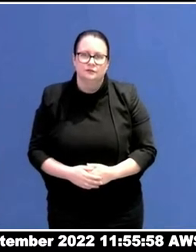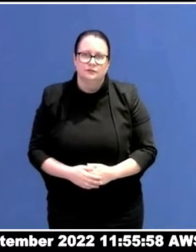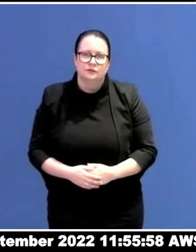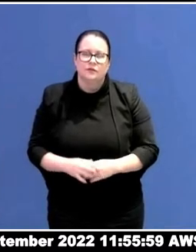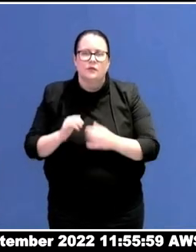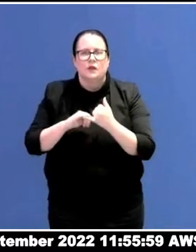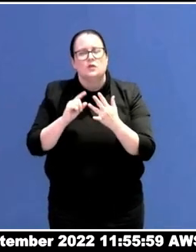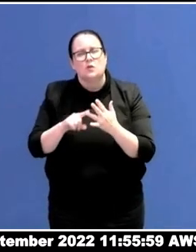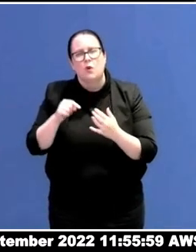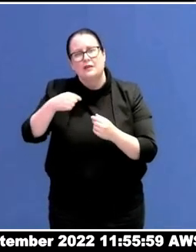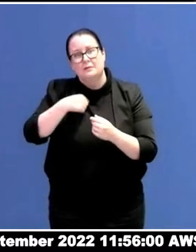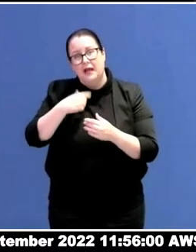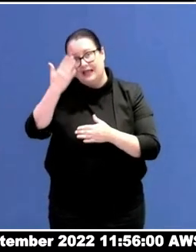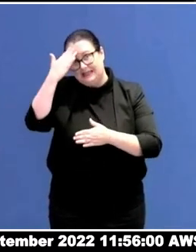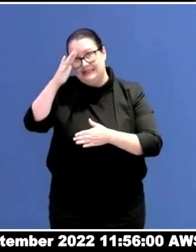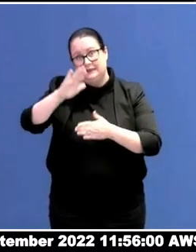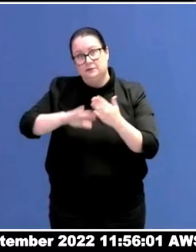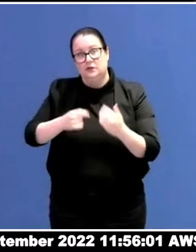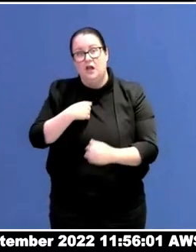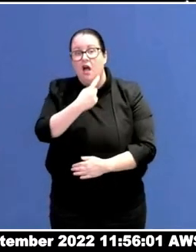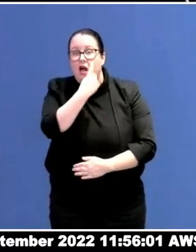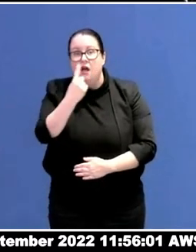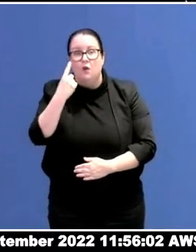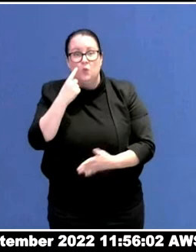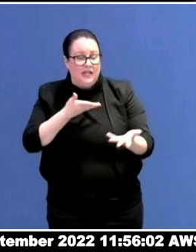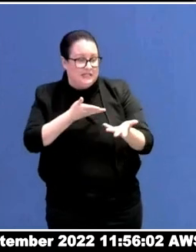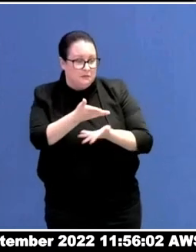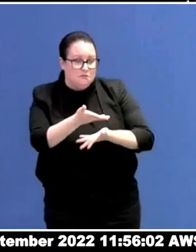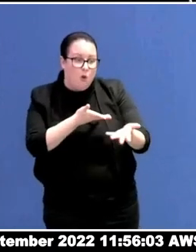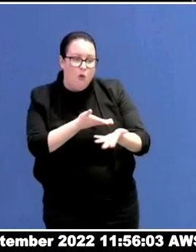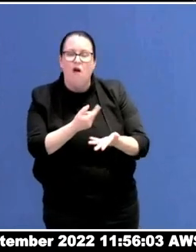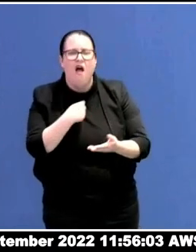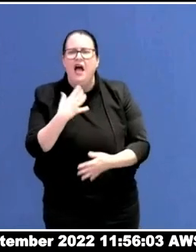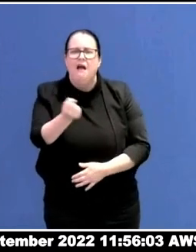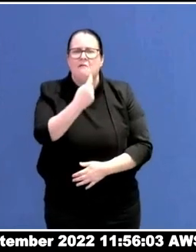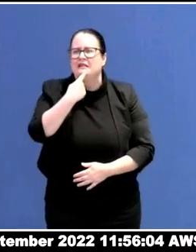So, this is my experience, and I must stand up and speak my truth for the thousands of people that I represent.